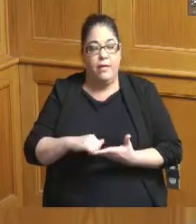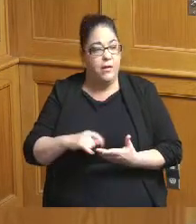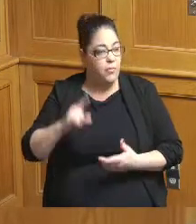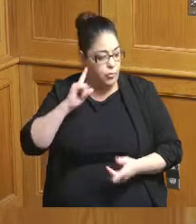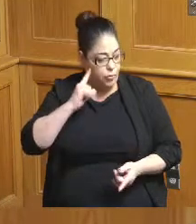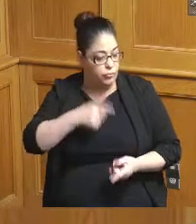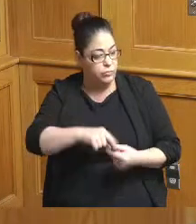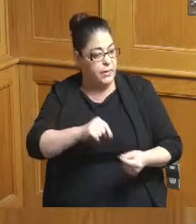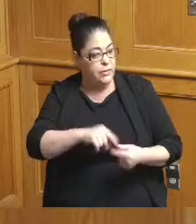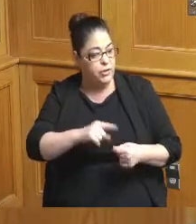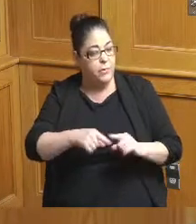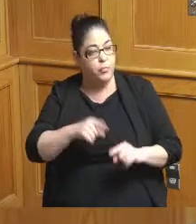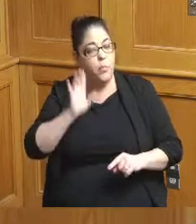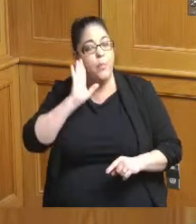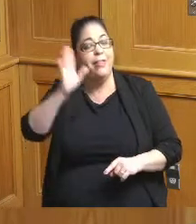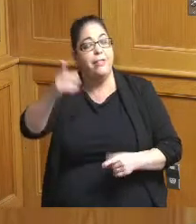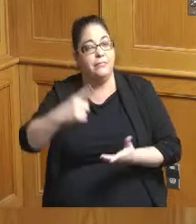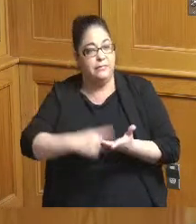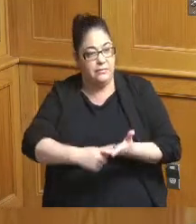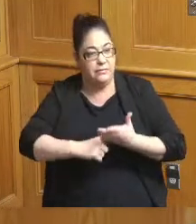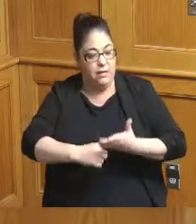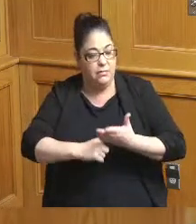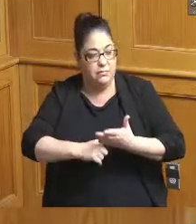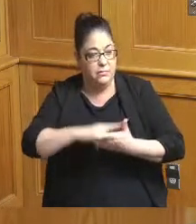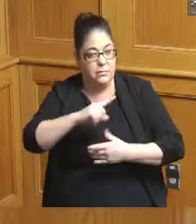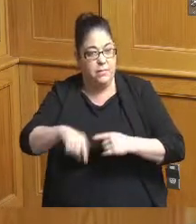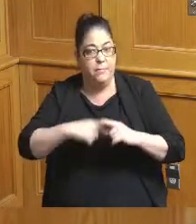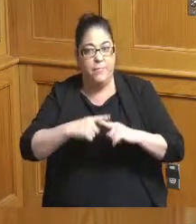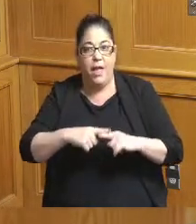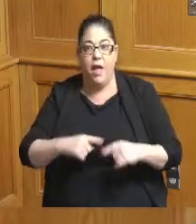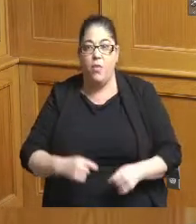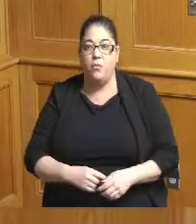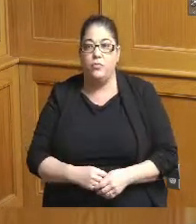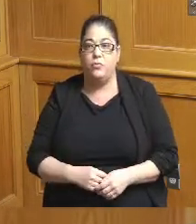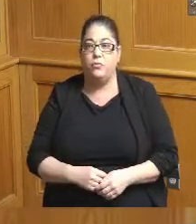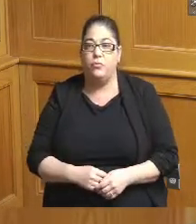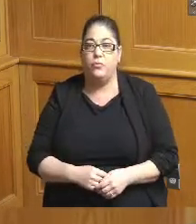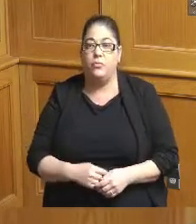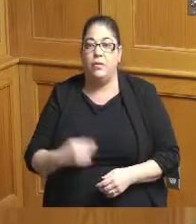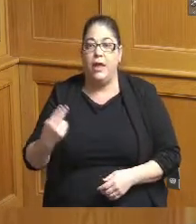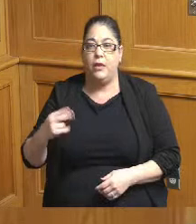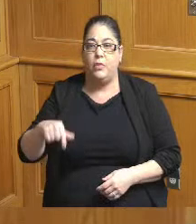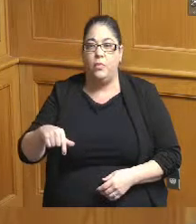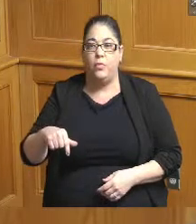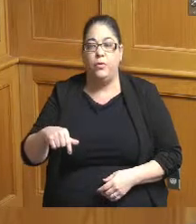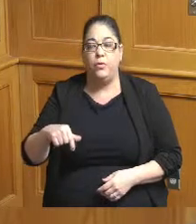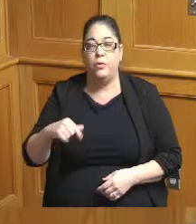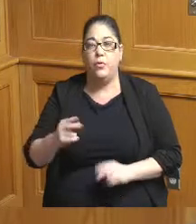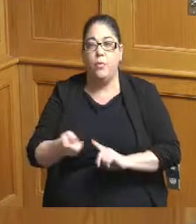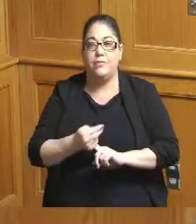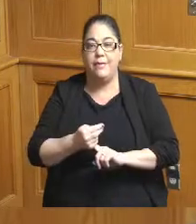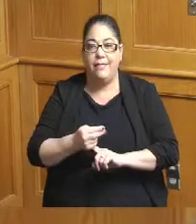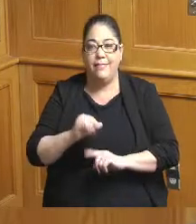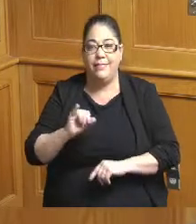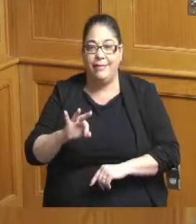we were going to discuss about the reality of the headquarter hotel if they did not do